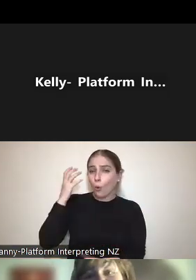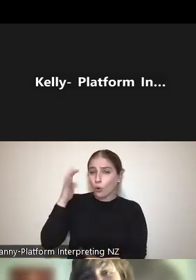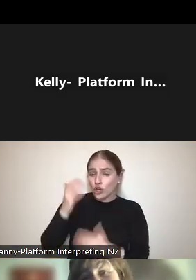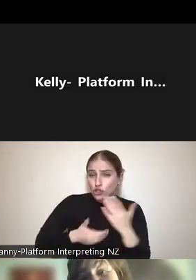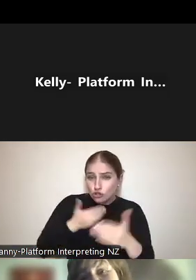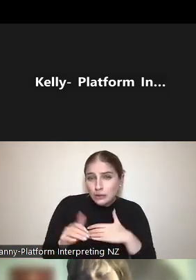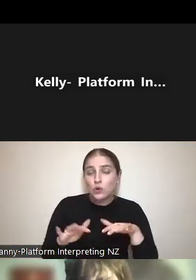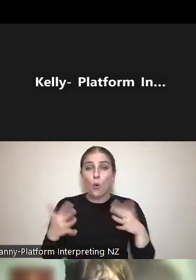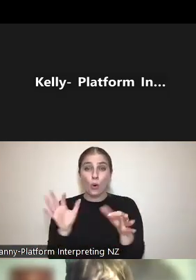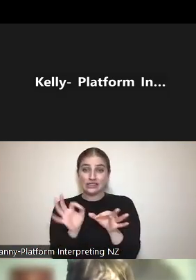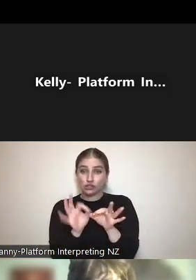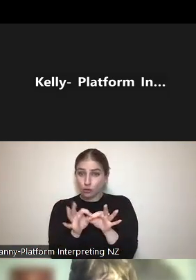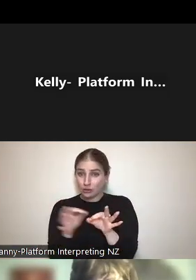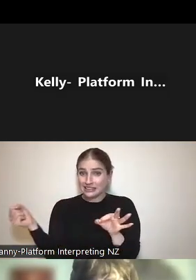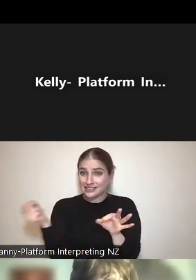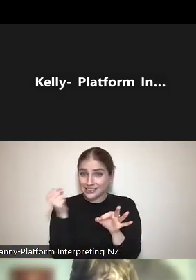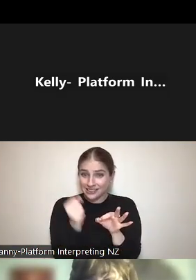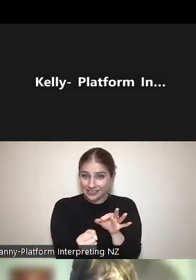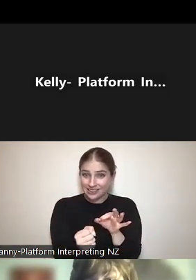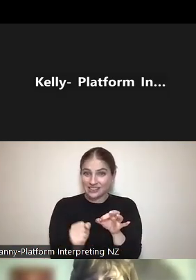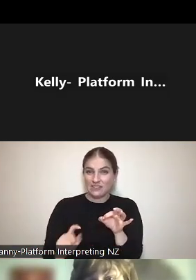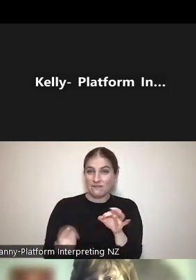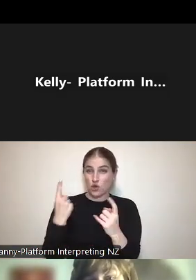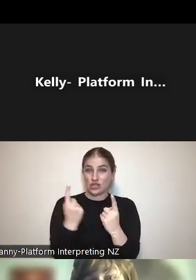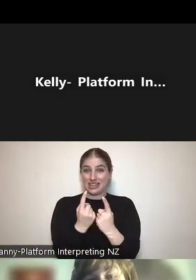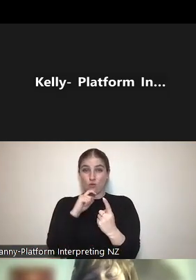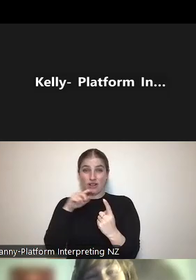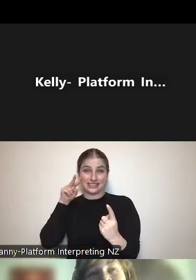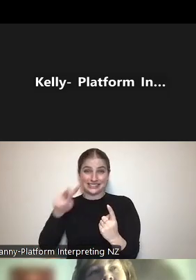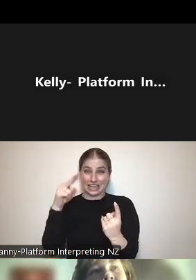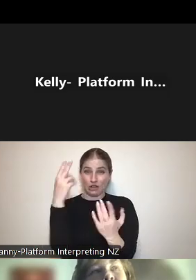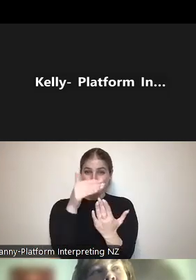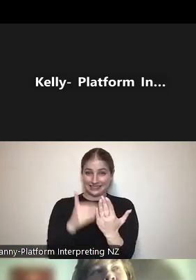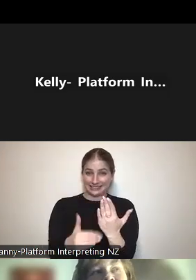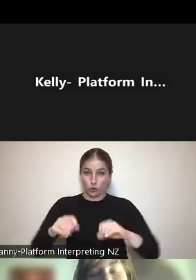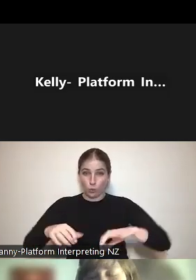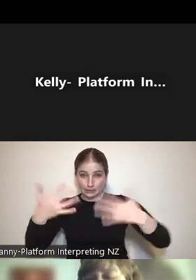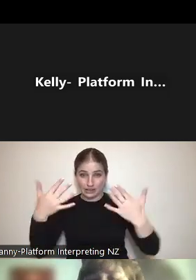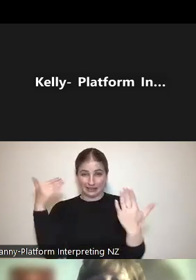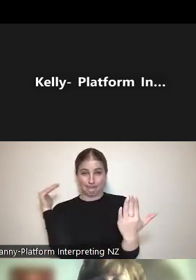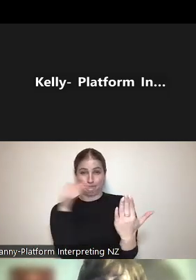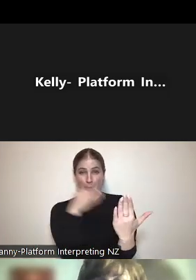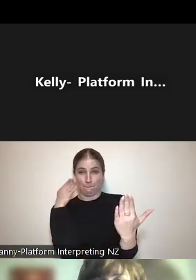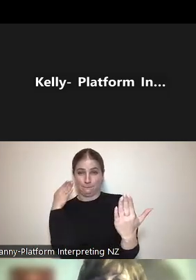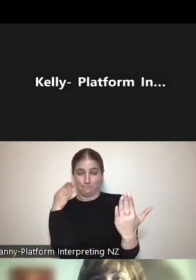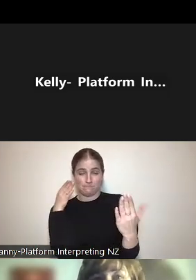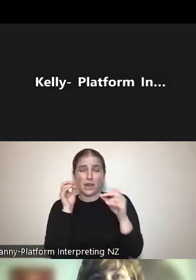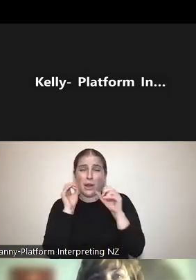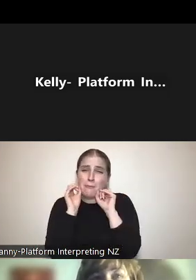and now that's the first thing you see on that listing, on the website. And it's been really amazing. It's been wonderful to have